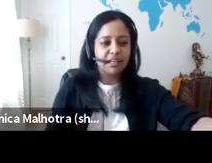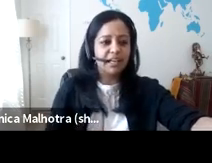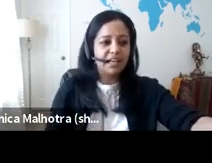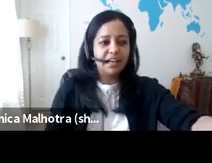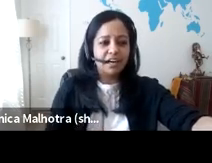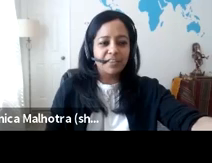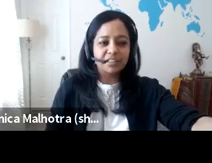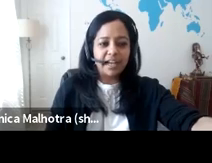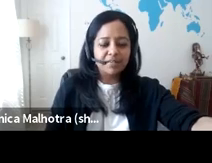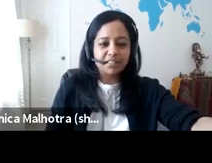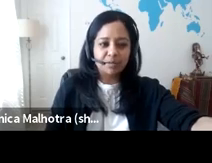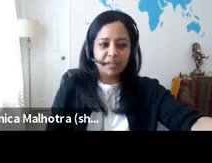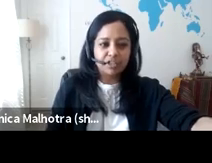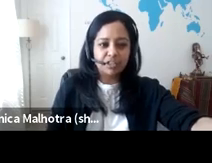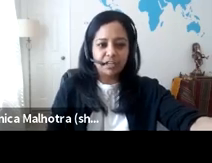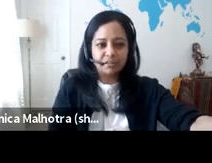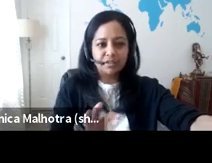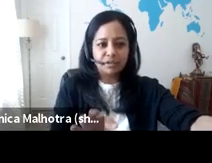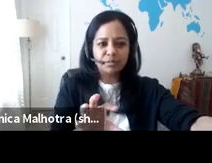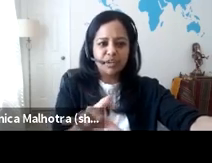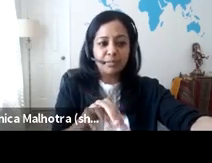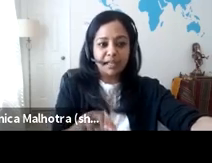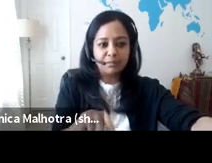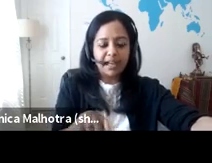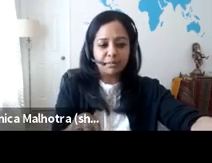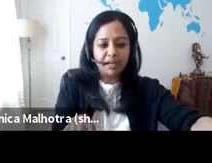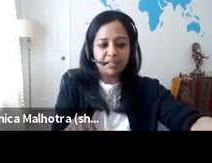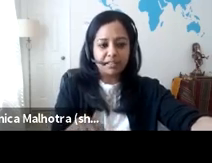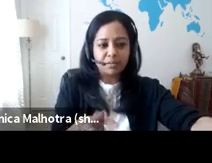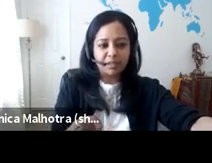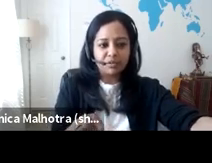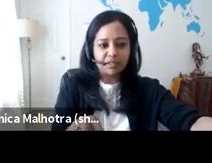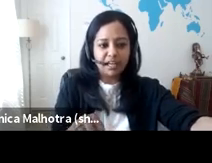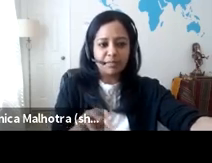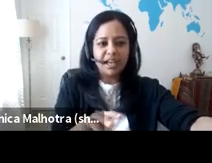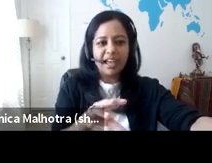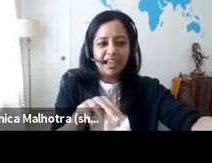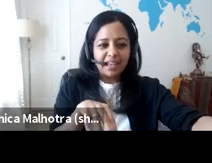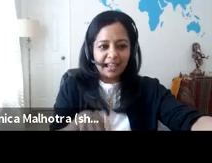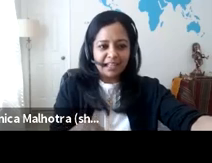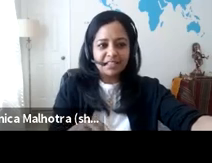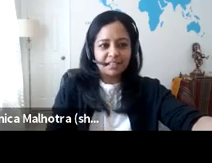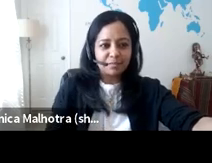And on the left is a picture of zoom with many black boxes of people's name and just